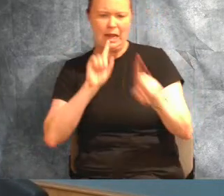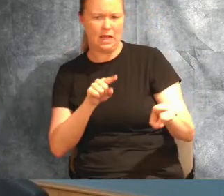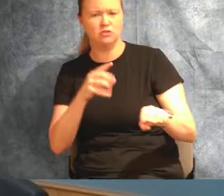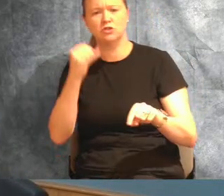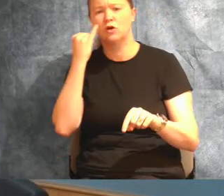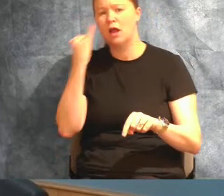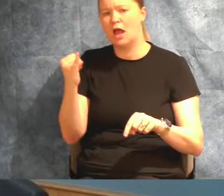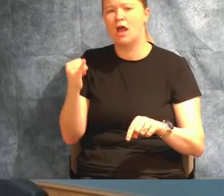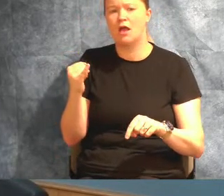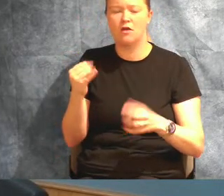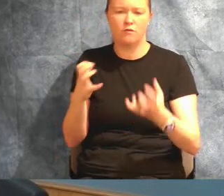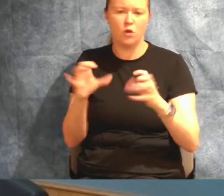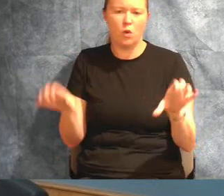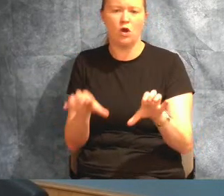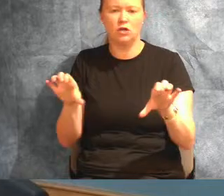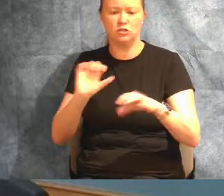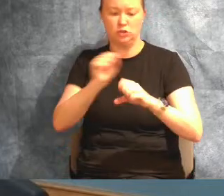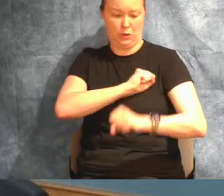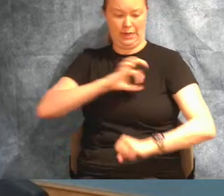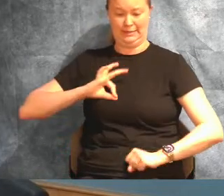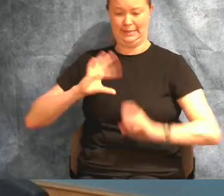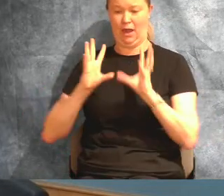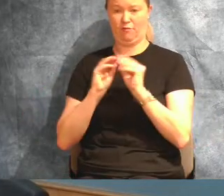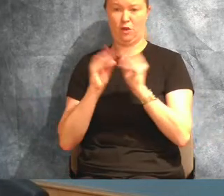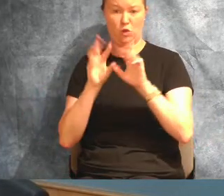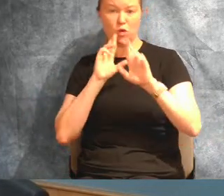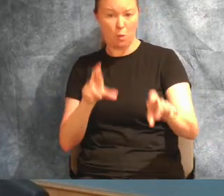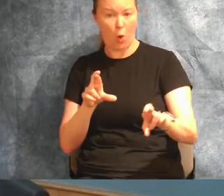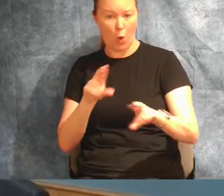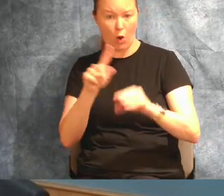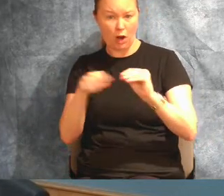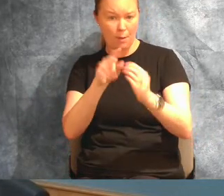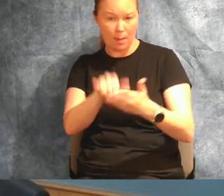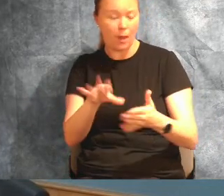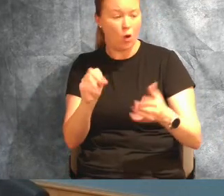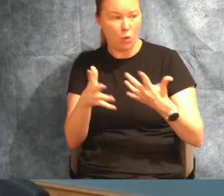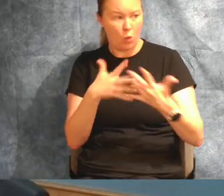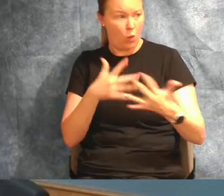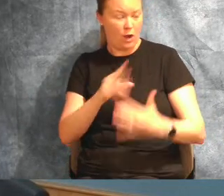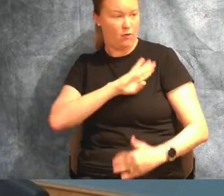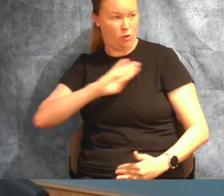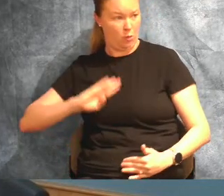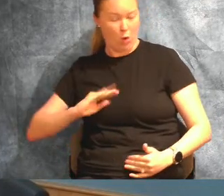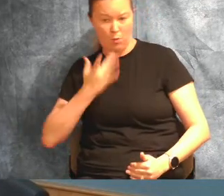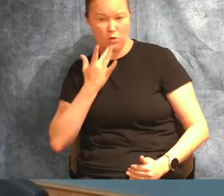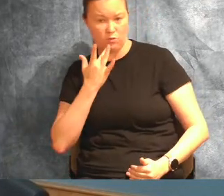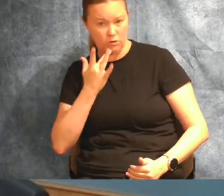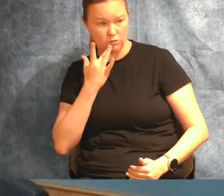we would like to do a staff meeting report out on it or whatever the Board would would prefer. Well,